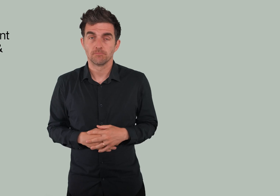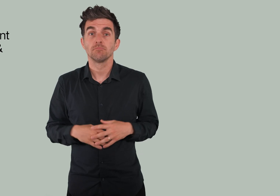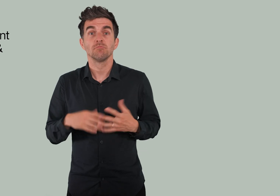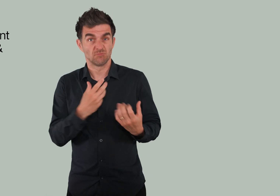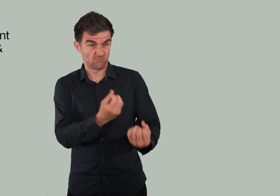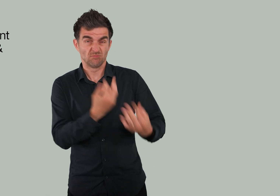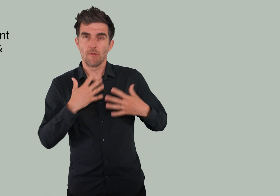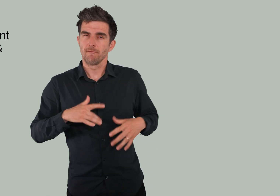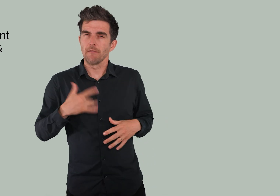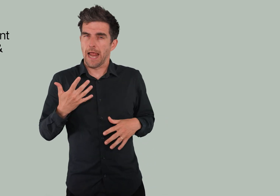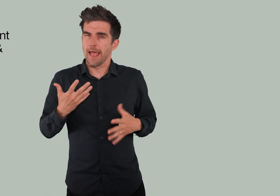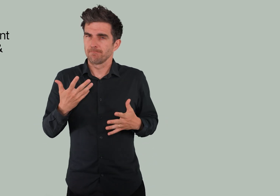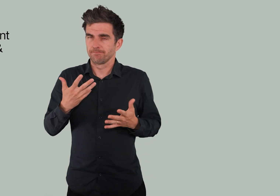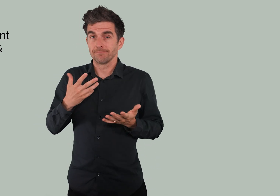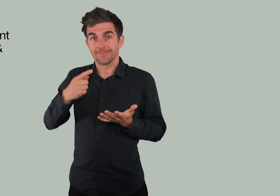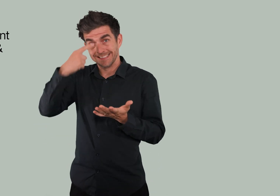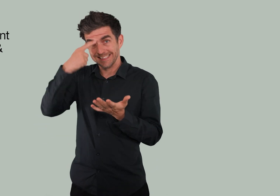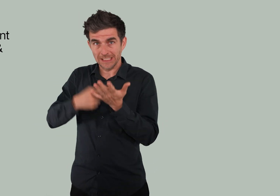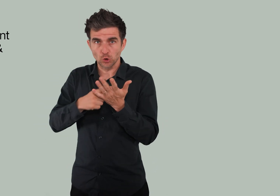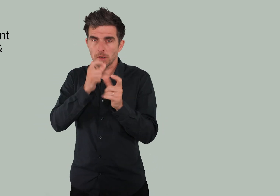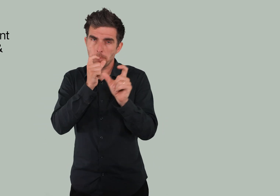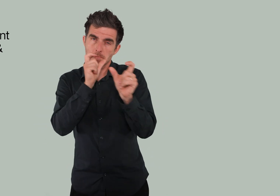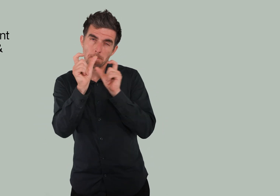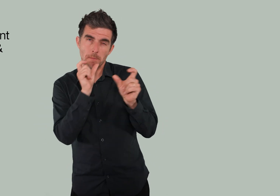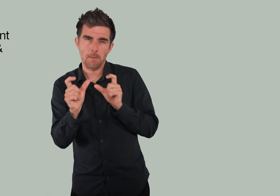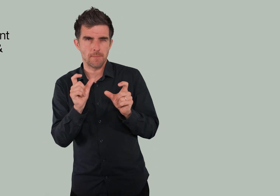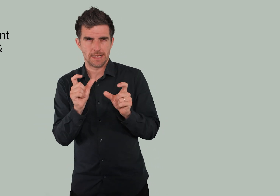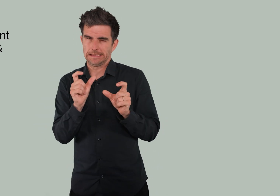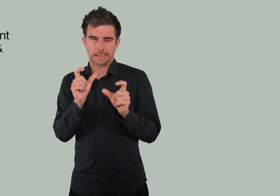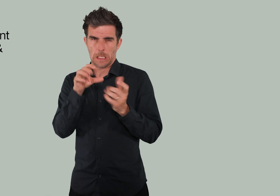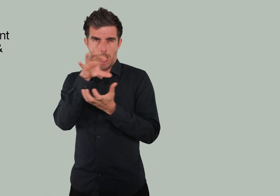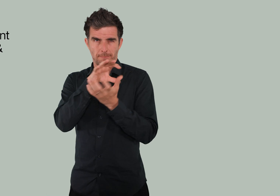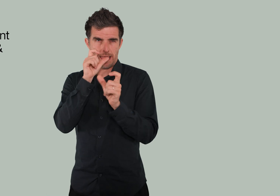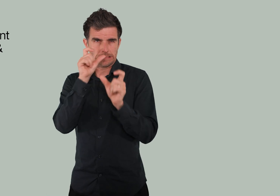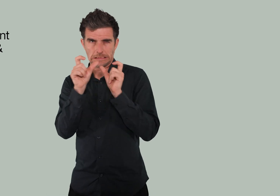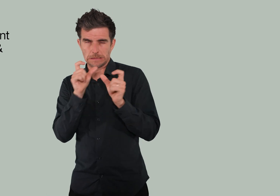They report feeling that the decision letter uses complex wording